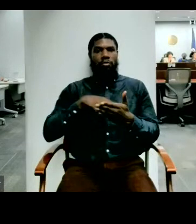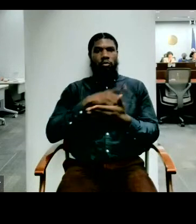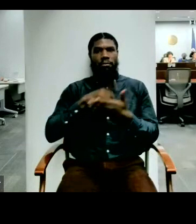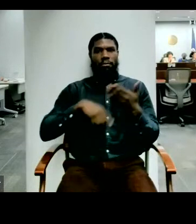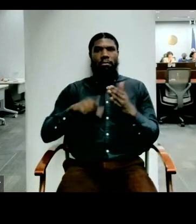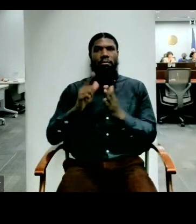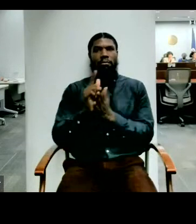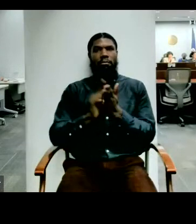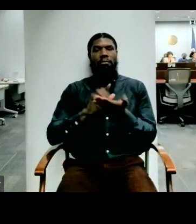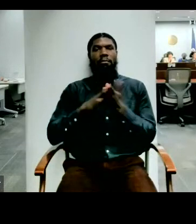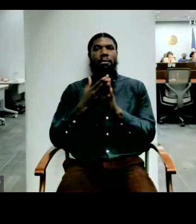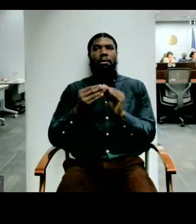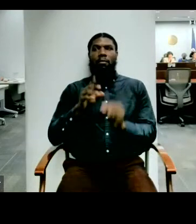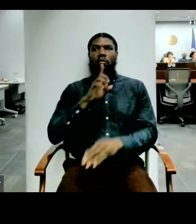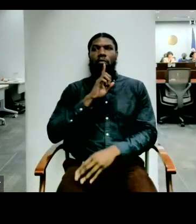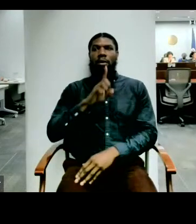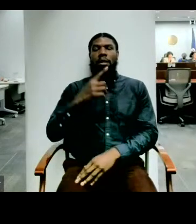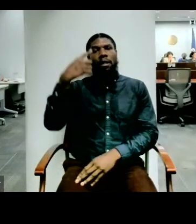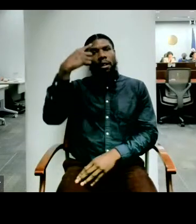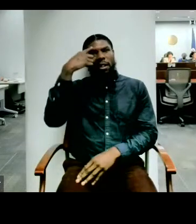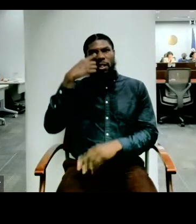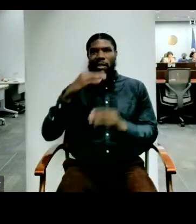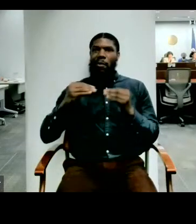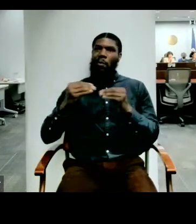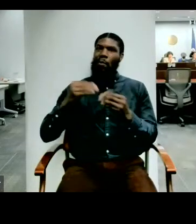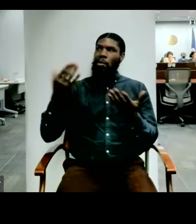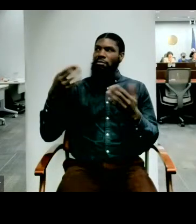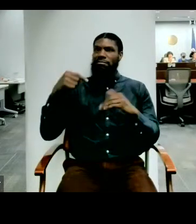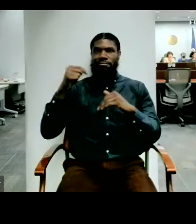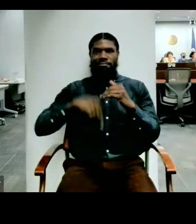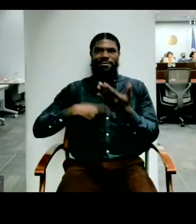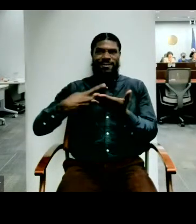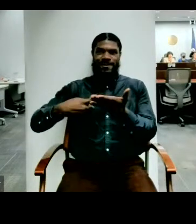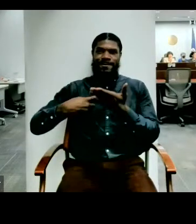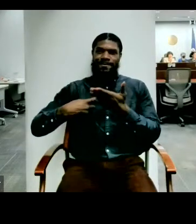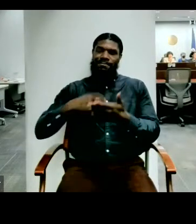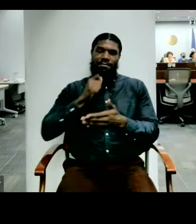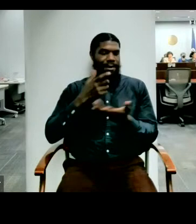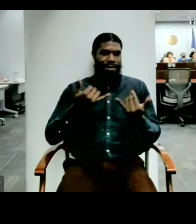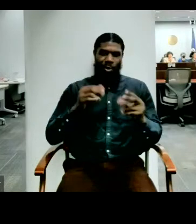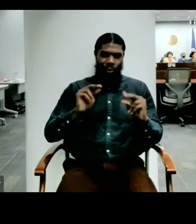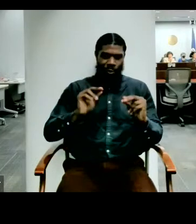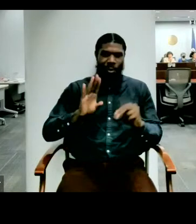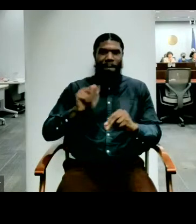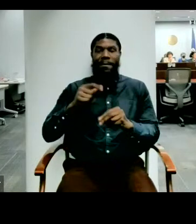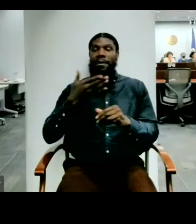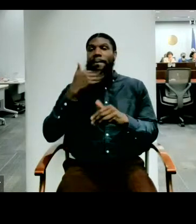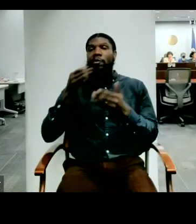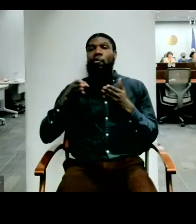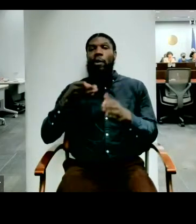I think there is a longer conversation that is probably not for today, about the best ways to collect that data.